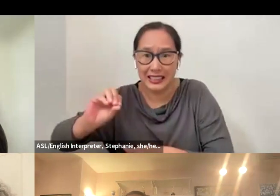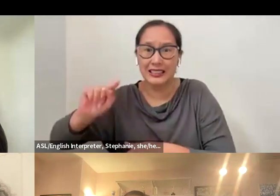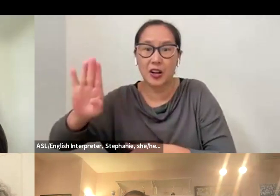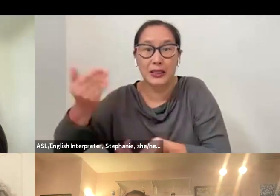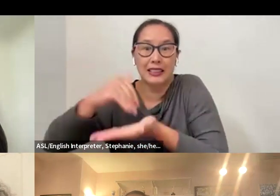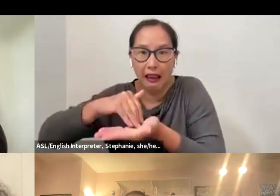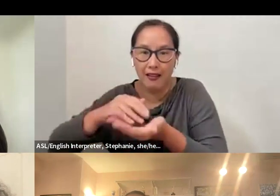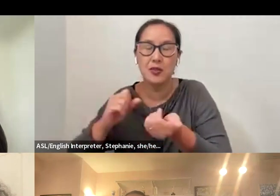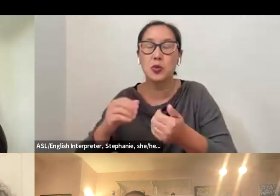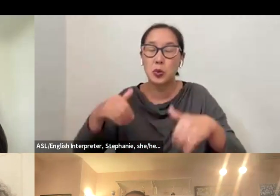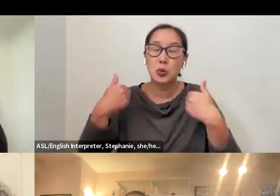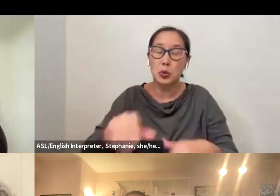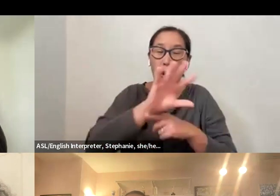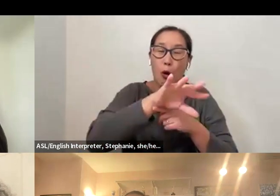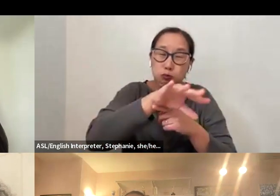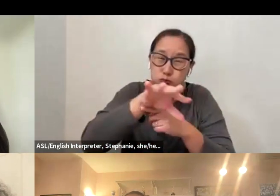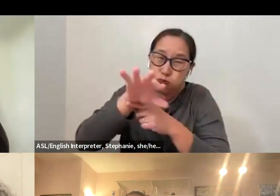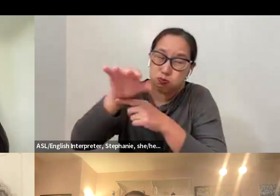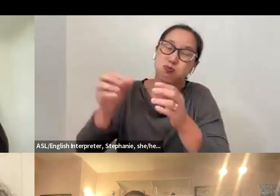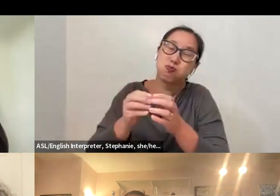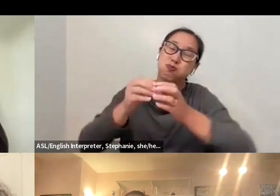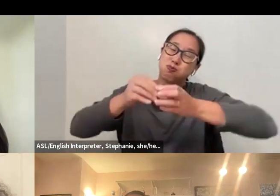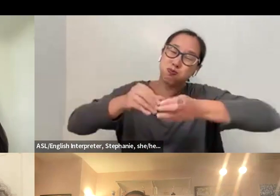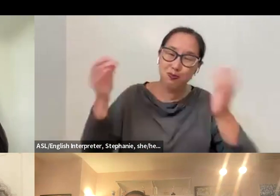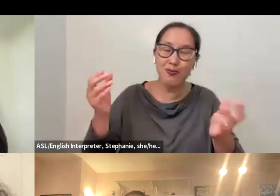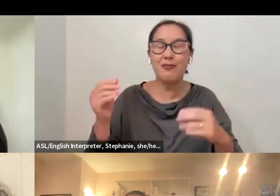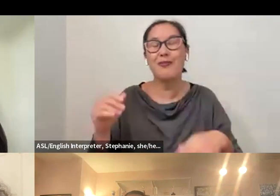So it comes to, so I don't know if you know, the film